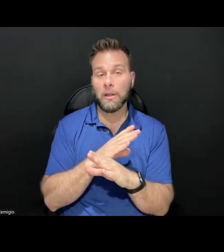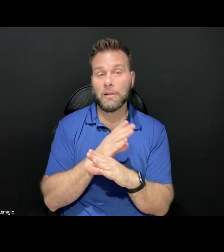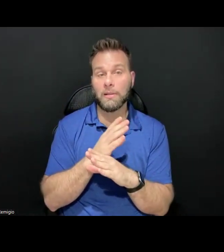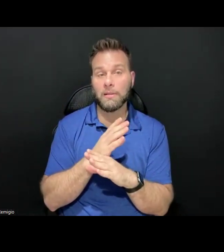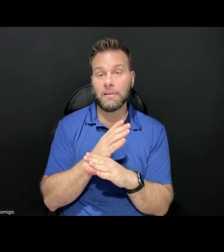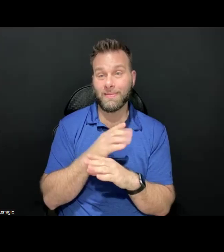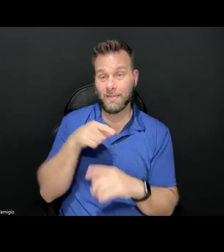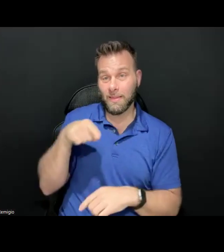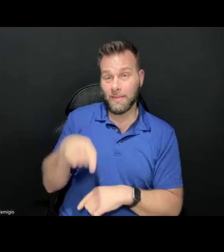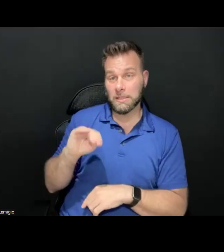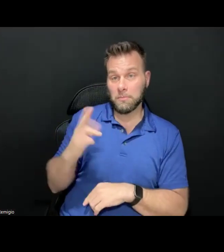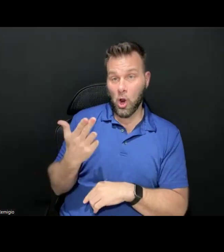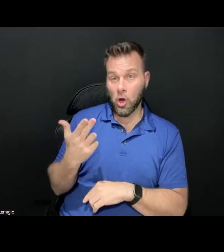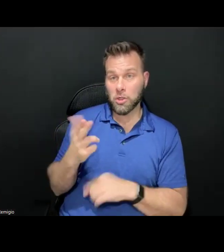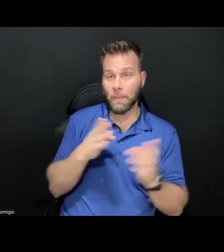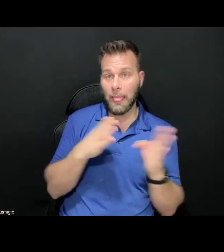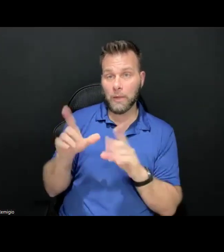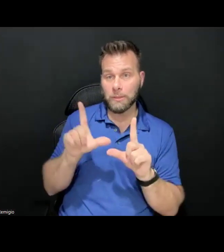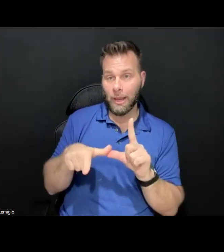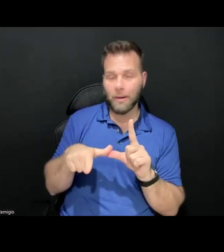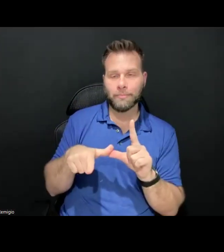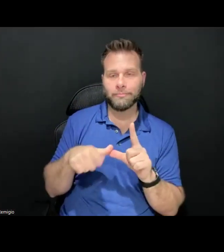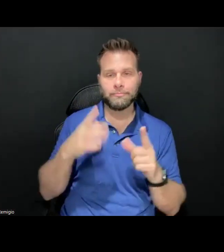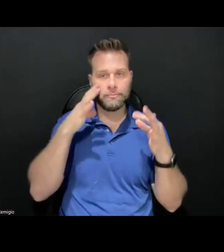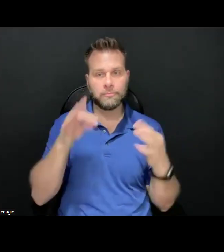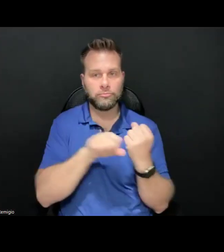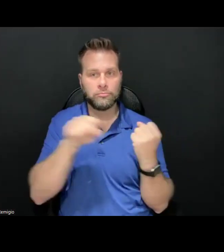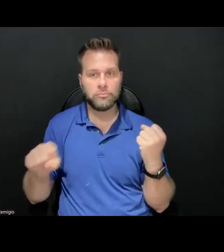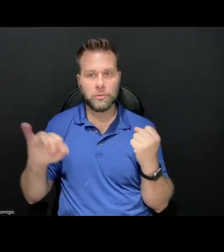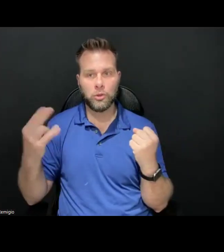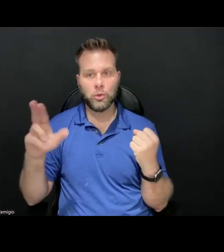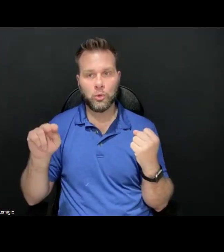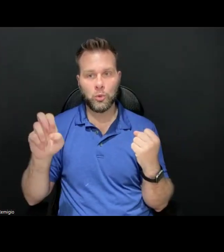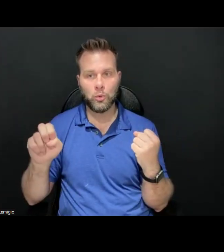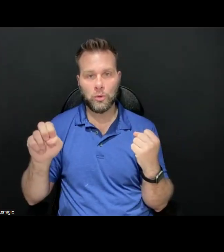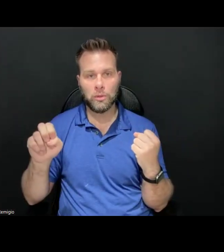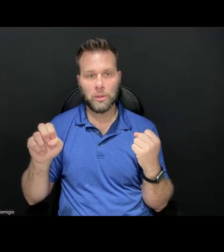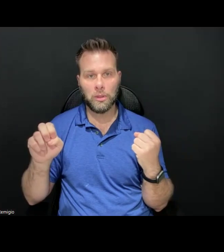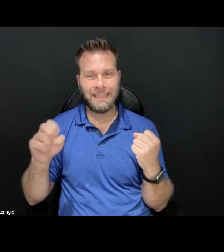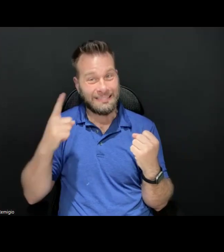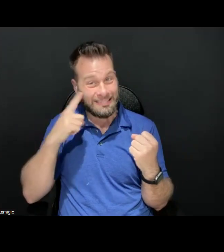Those were set to expire at the end of this March, and those have been extended to June, uhm,